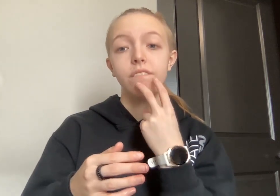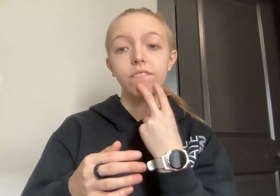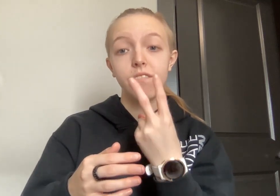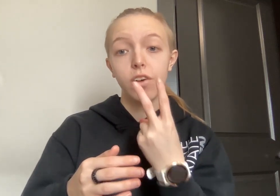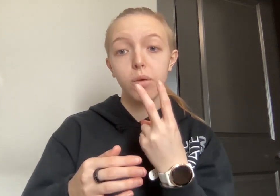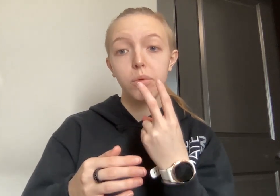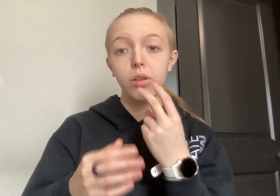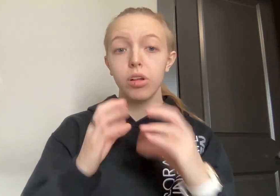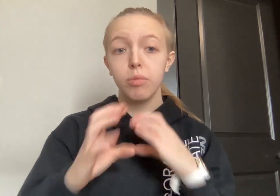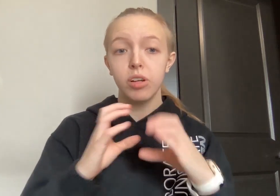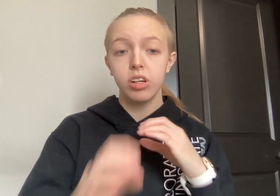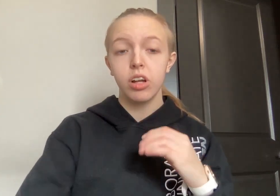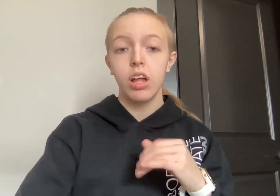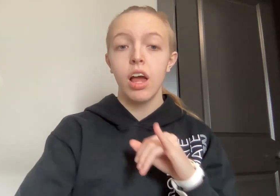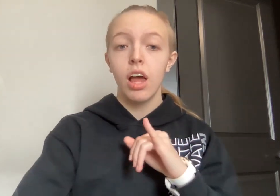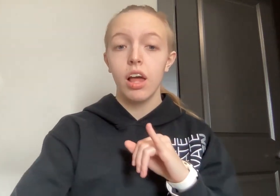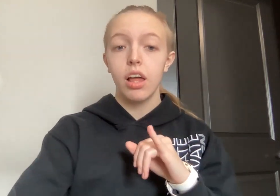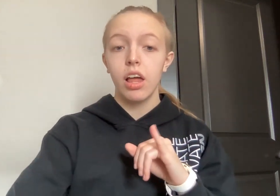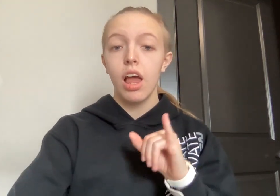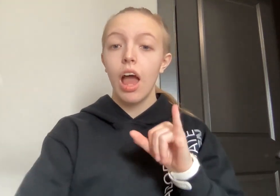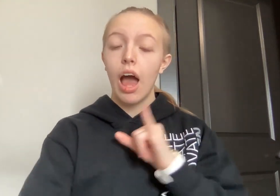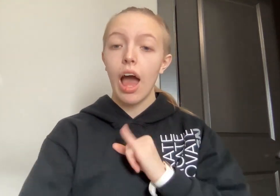I use ASL to communicate